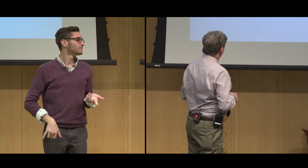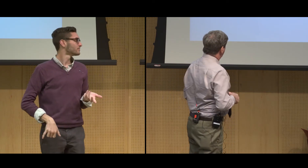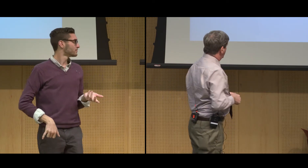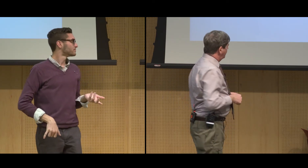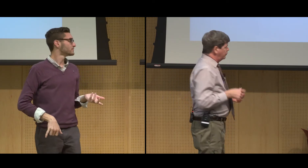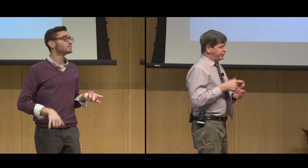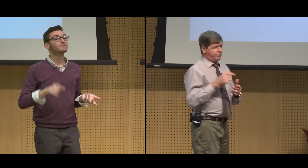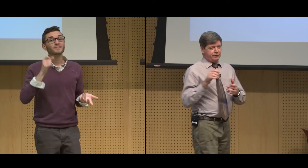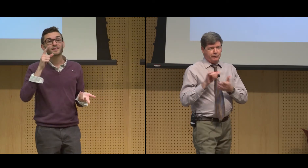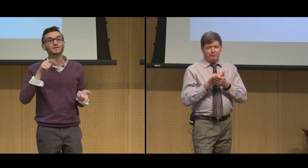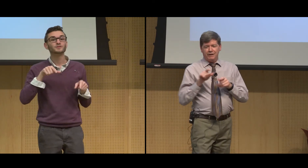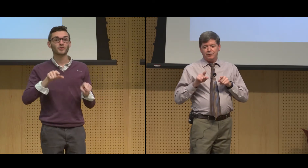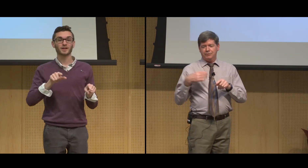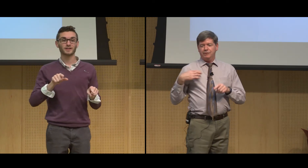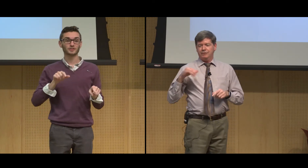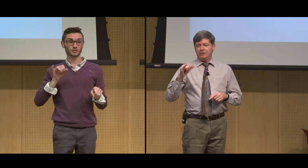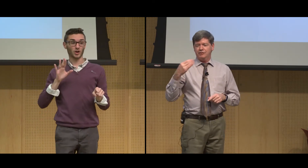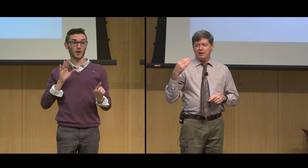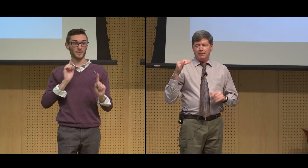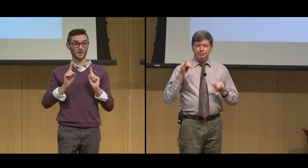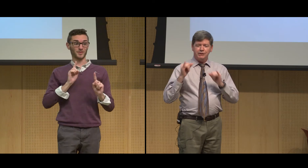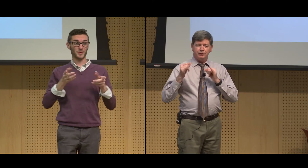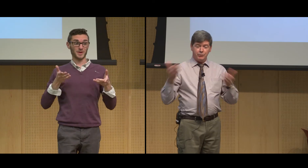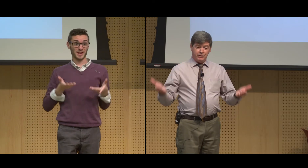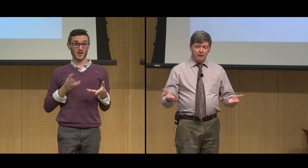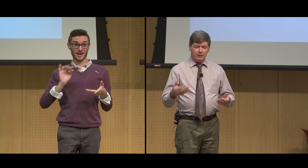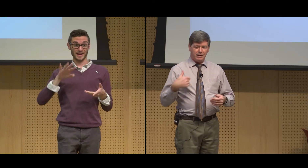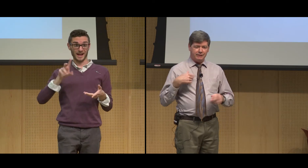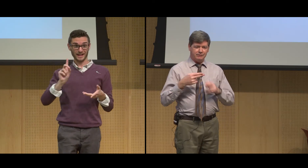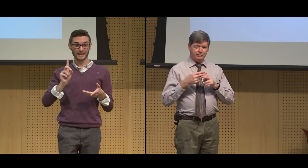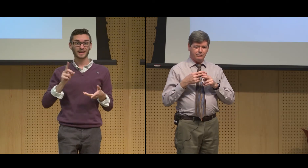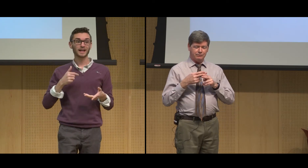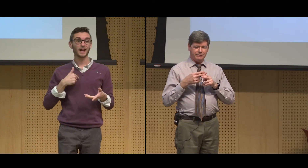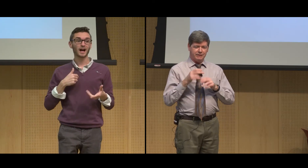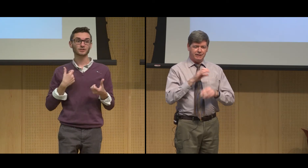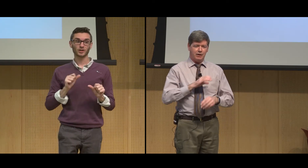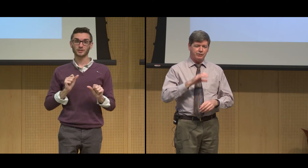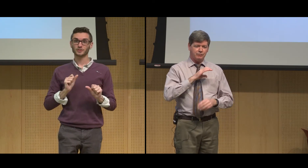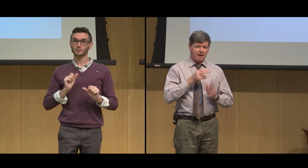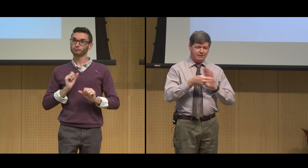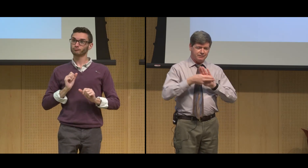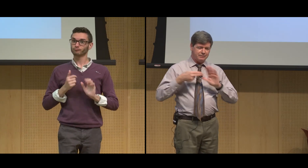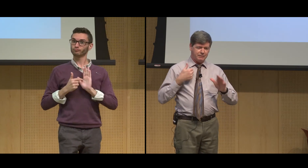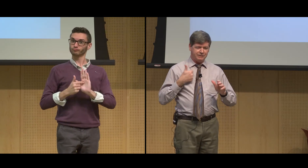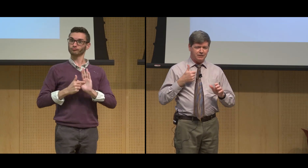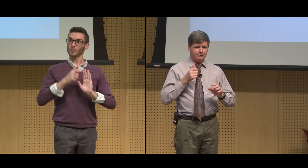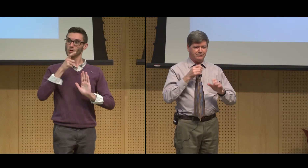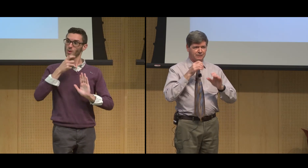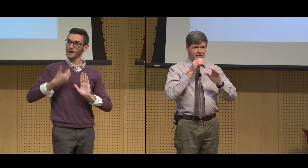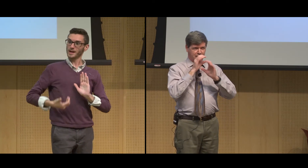Um, so that's why during the job interview here I sort of characterized myself as like looking